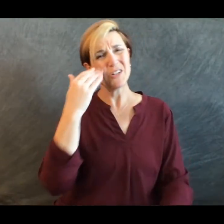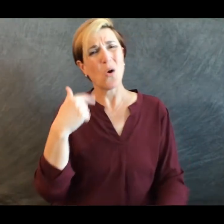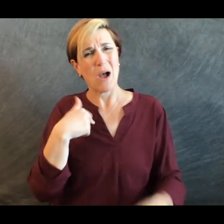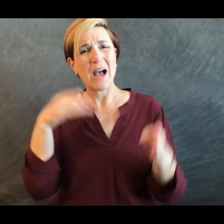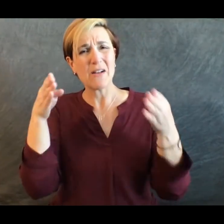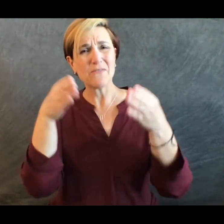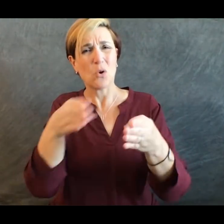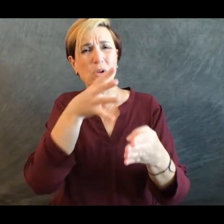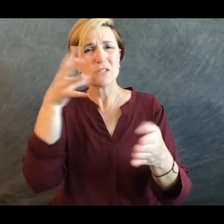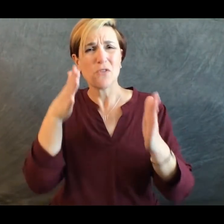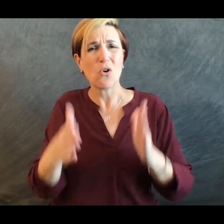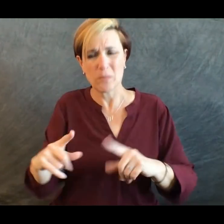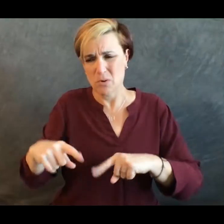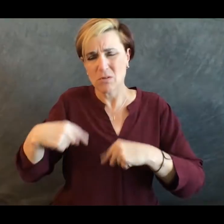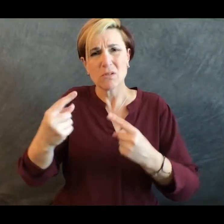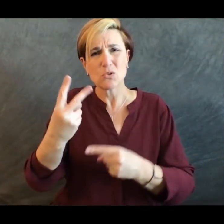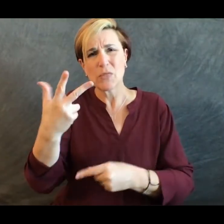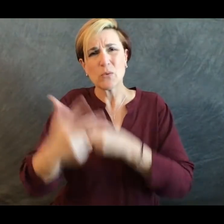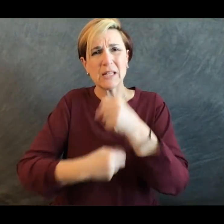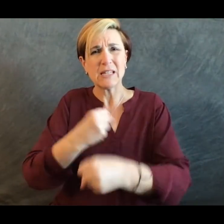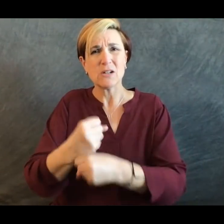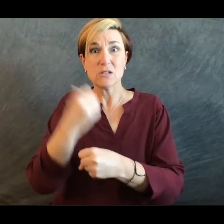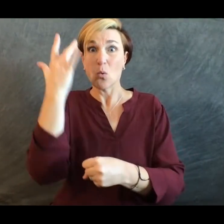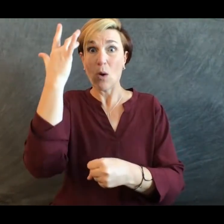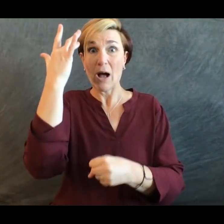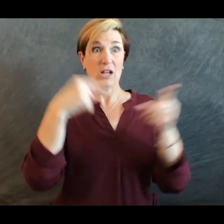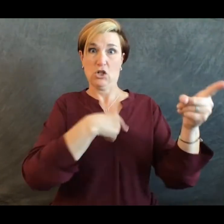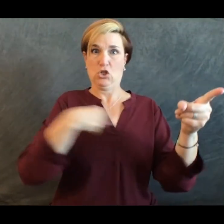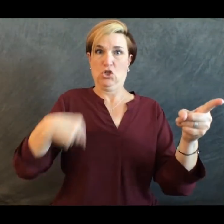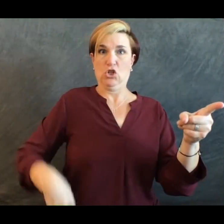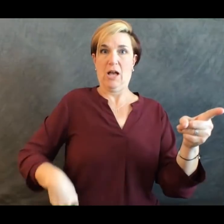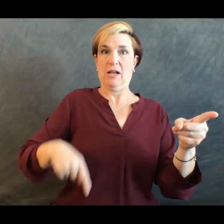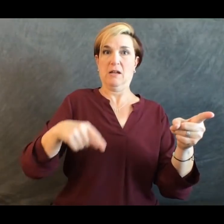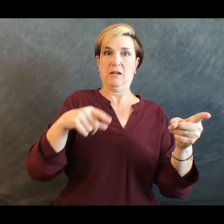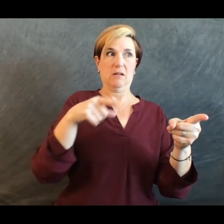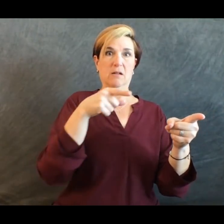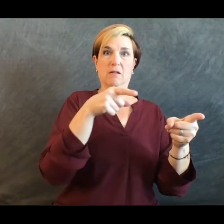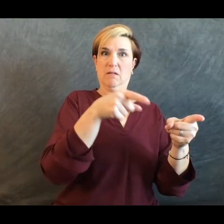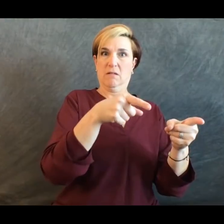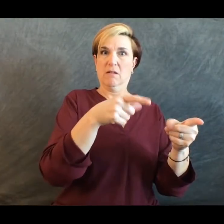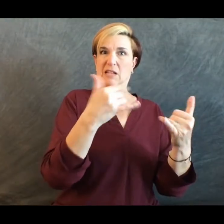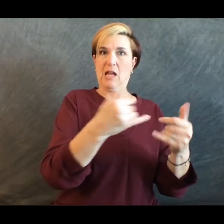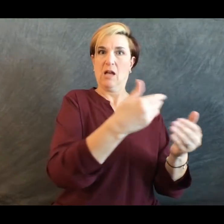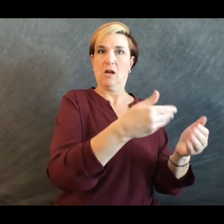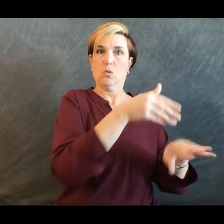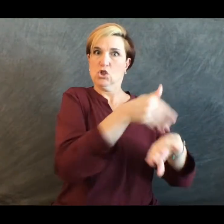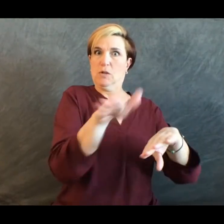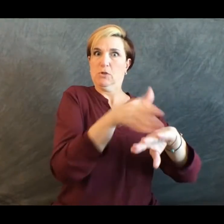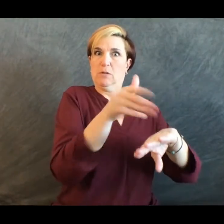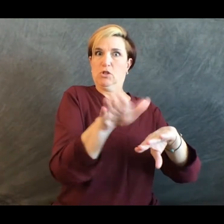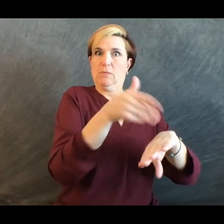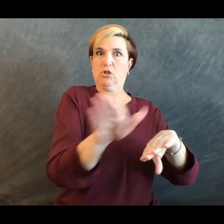as you know by China and others and I think they're very grateful to what for